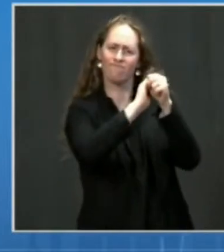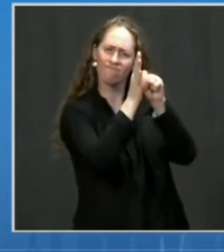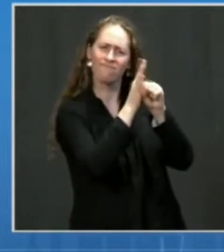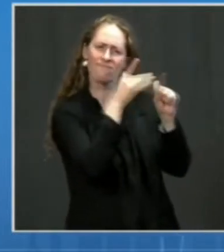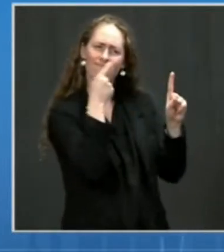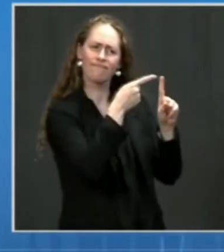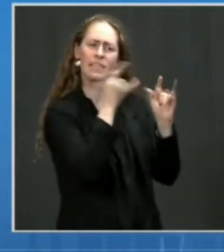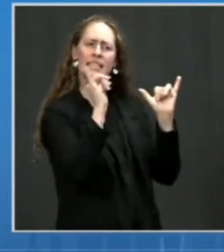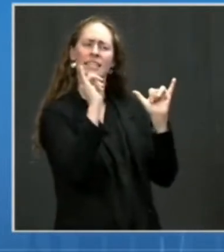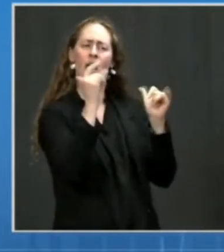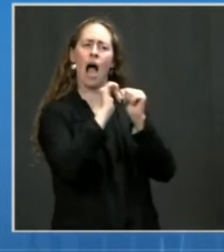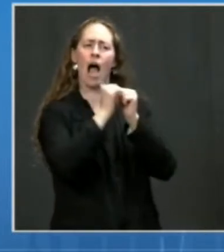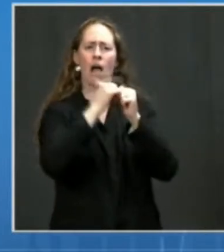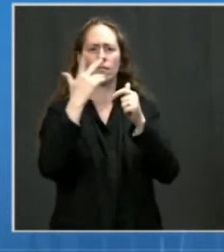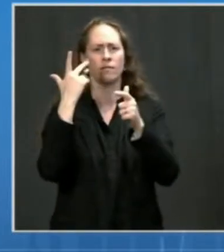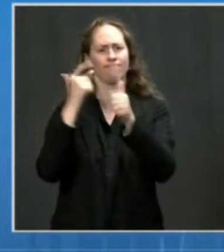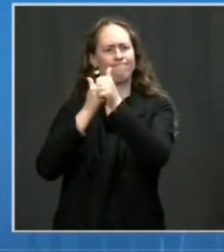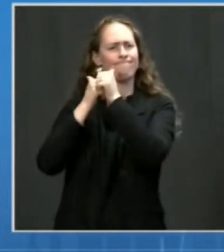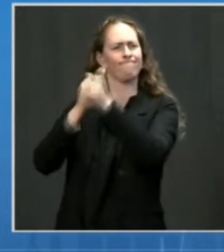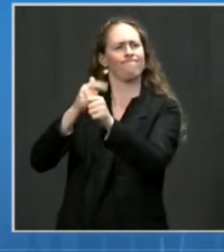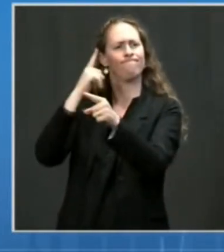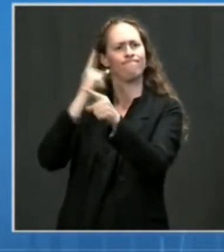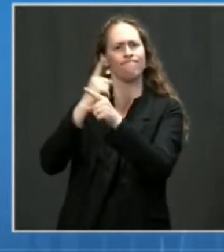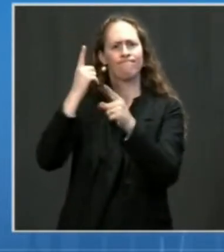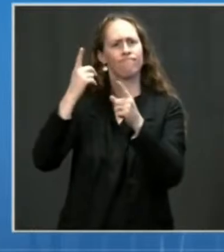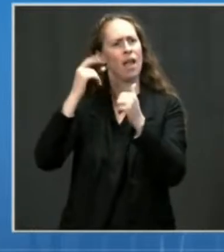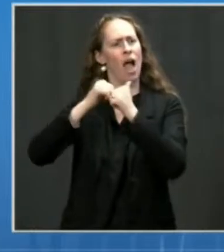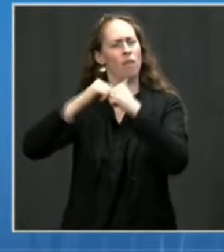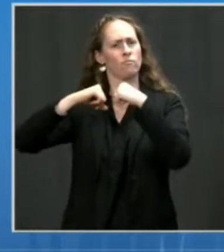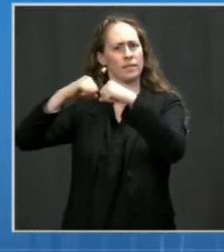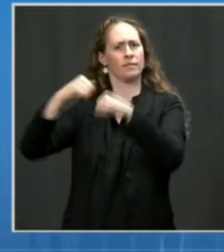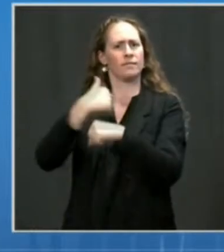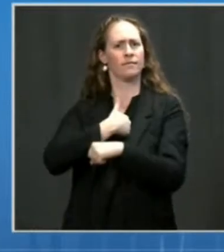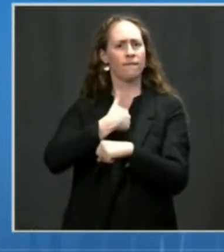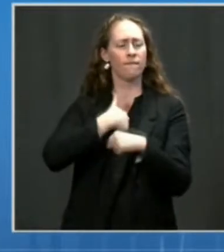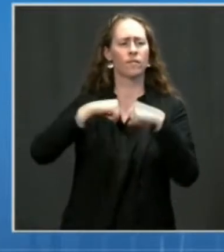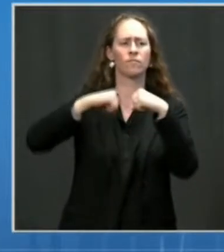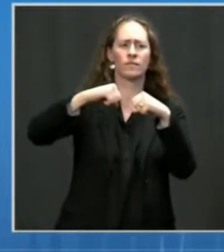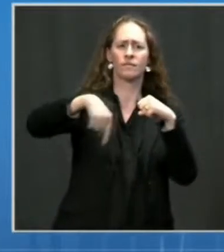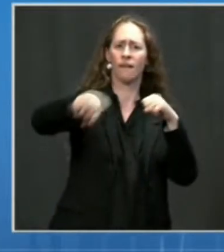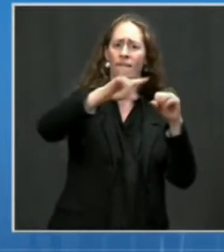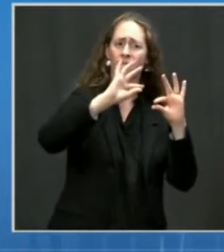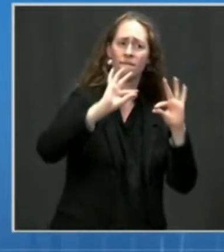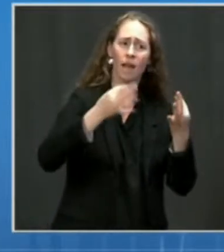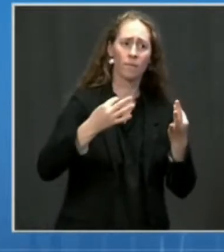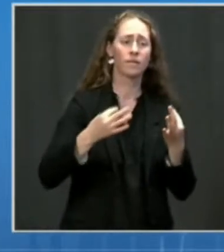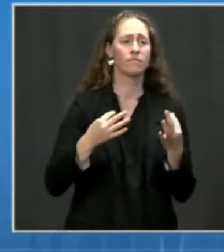MORE ABOUT COVID, WE CONTINUE TO RELY ON PROVEN WAYS TO